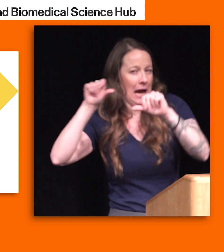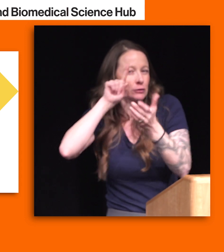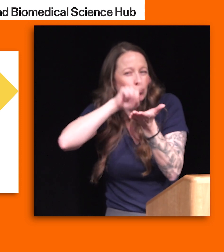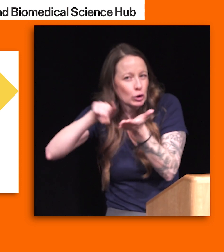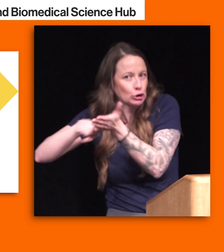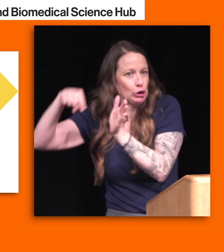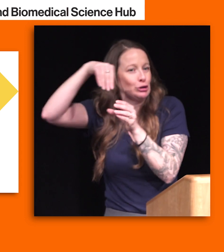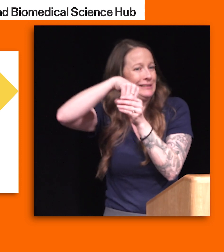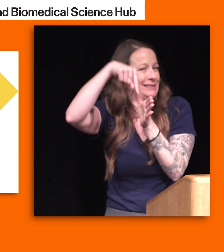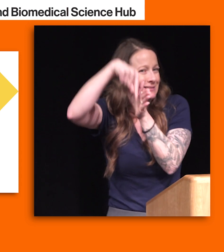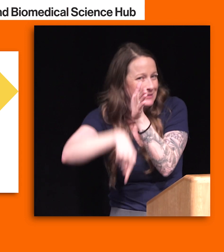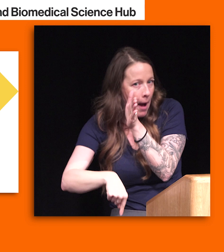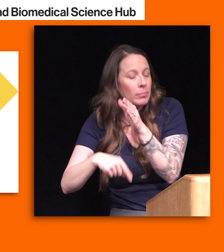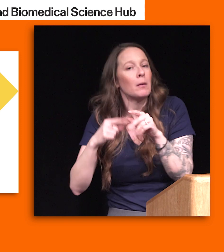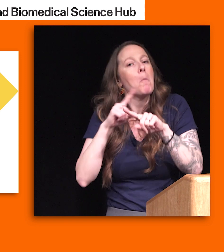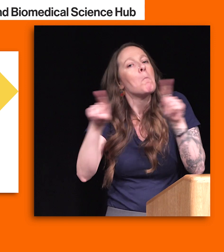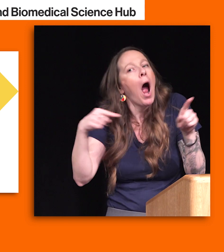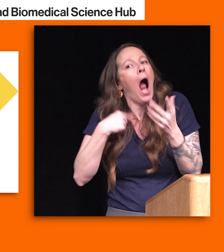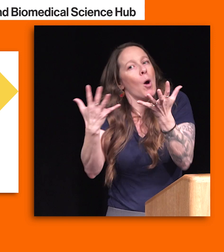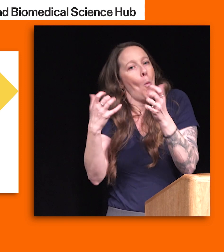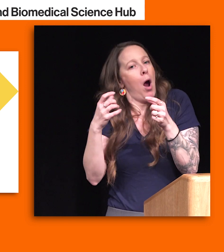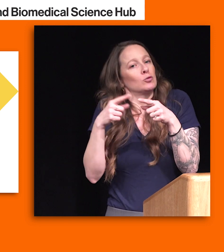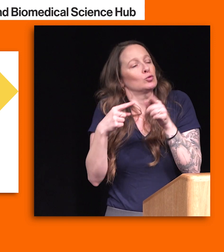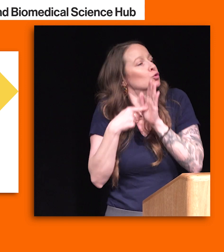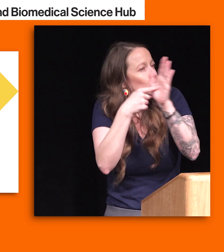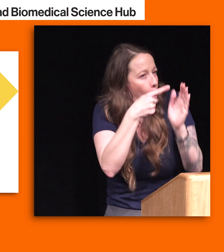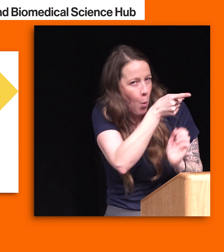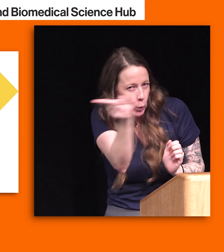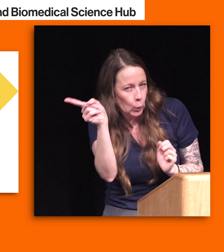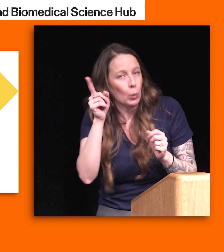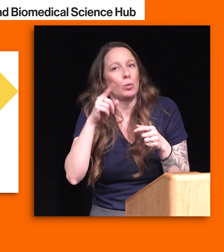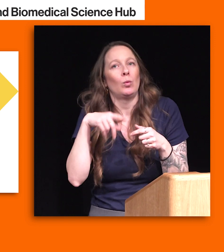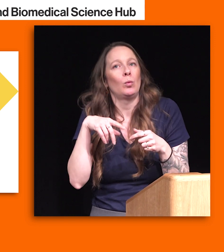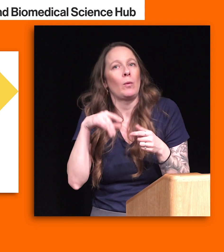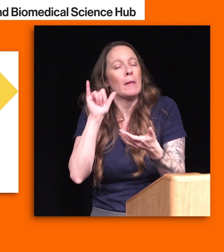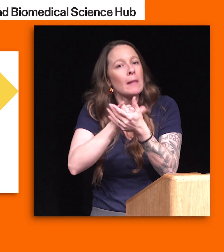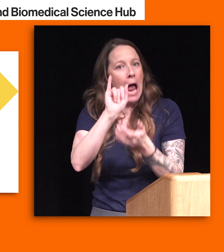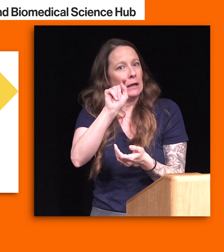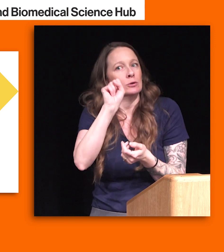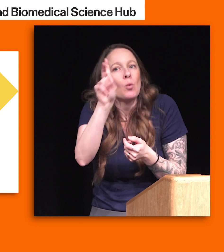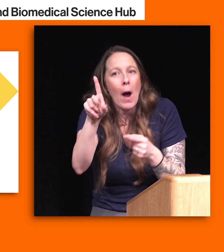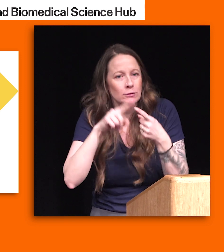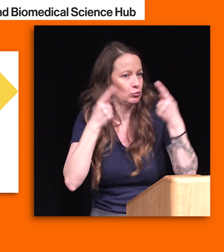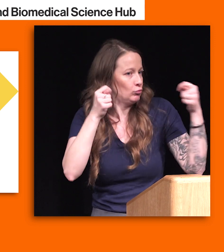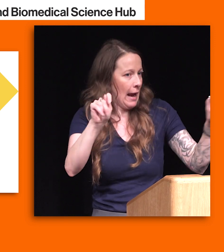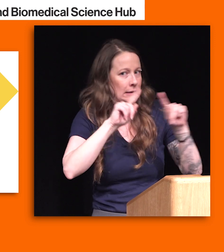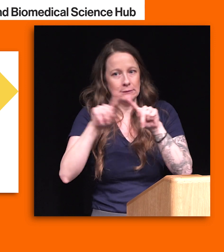I'm not going to explain in depth that science, but I'm going to show you examples of the science that I'm done--